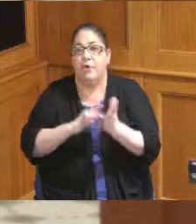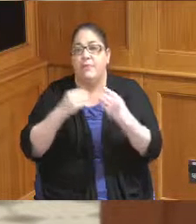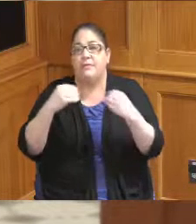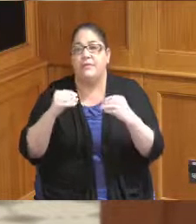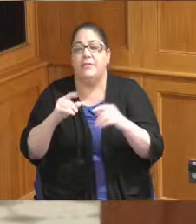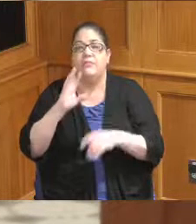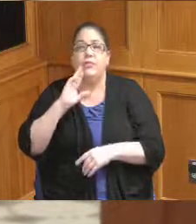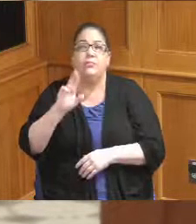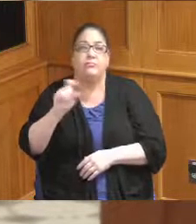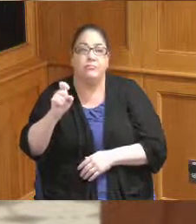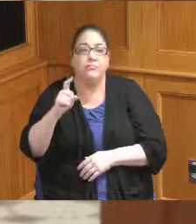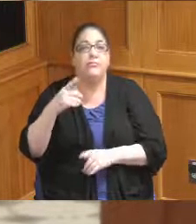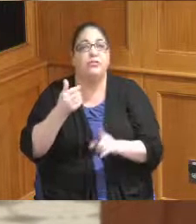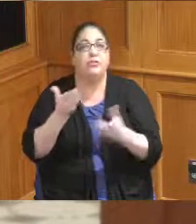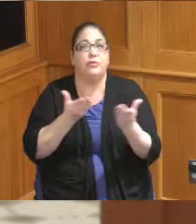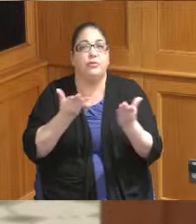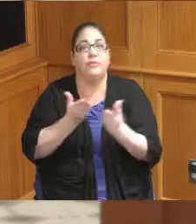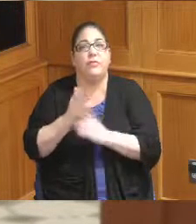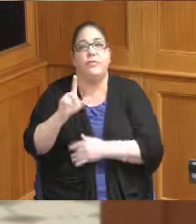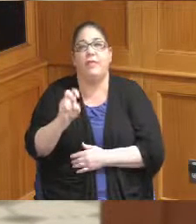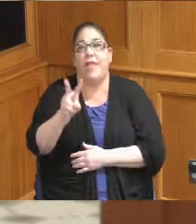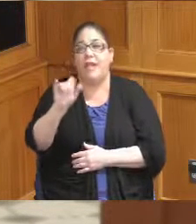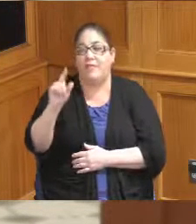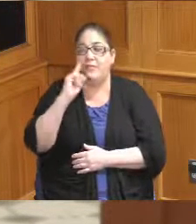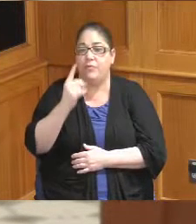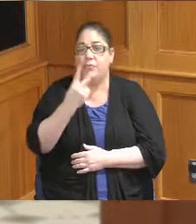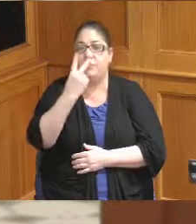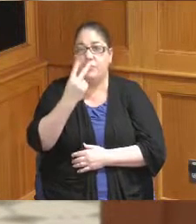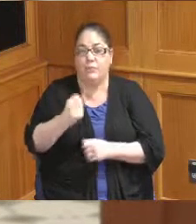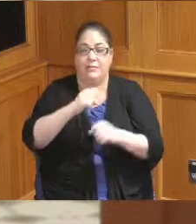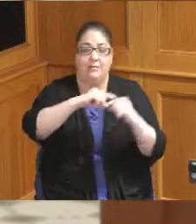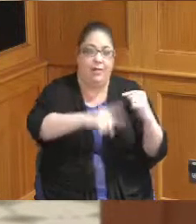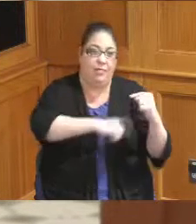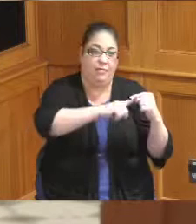pharmaceutical Services through the levy for the last two Levy Cycles this will be the third